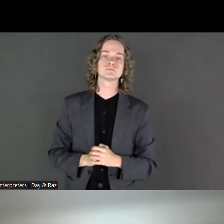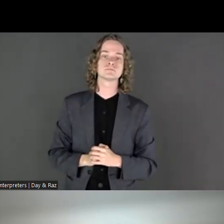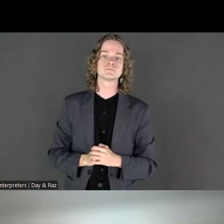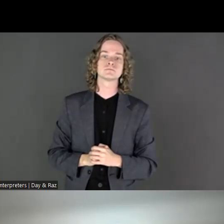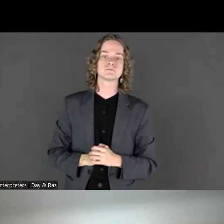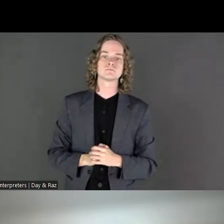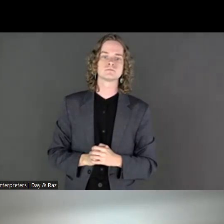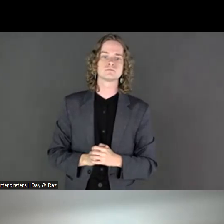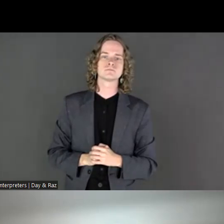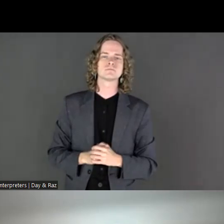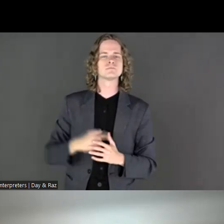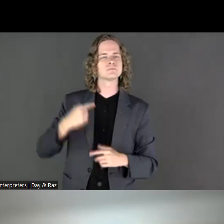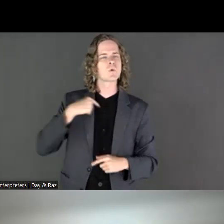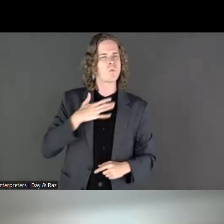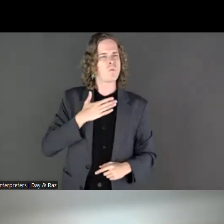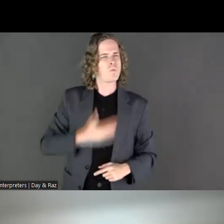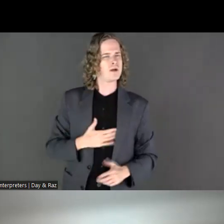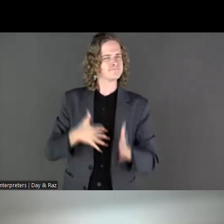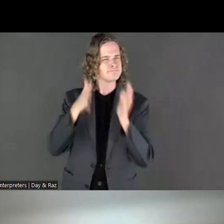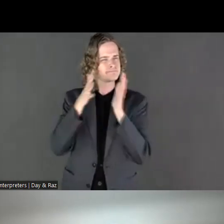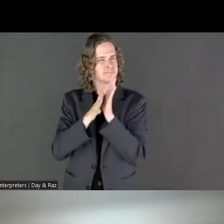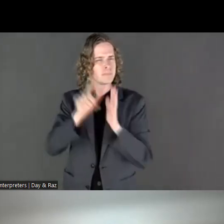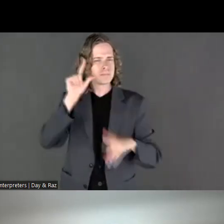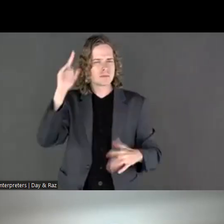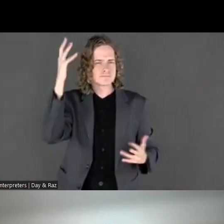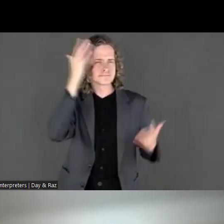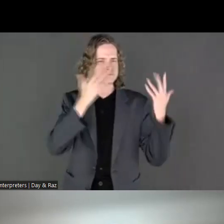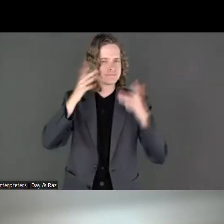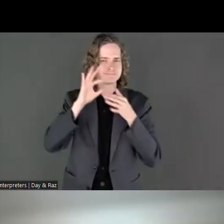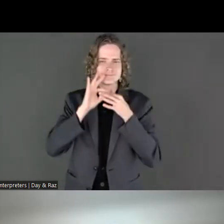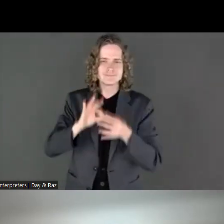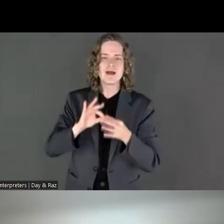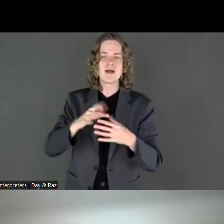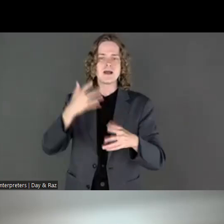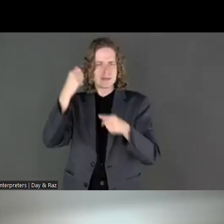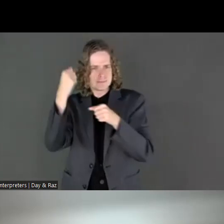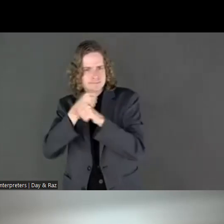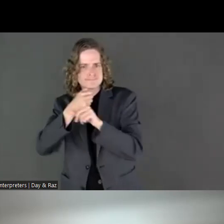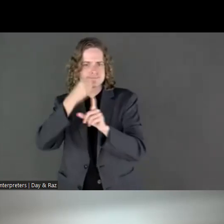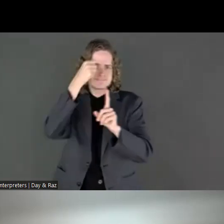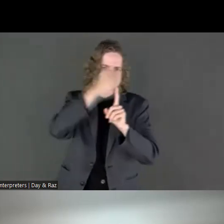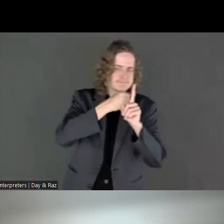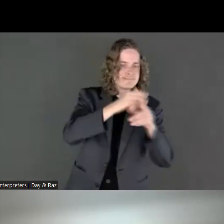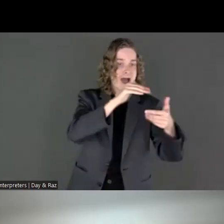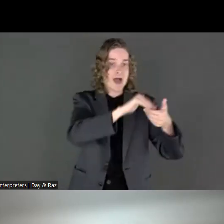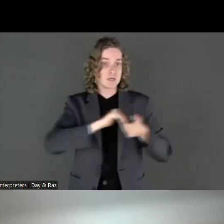work around localization. So I'll be specifically talking about two mechanisms one the IEC process